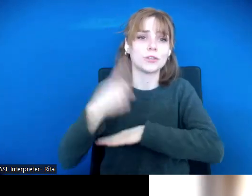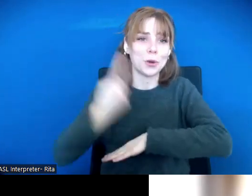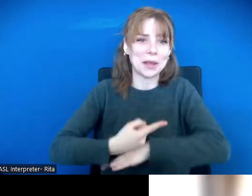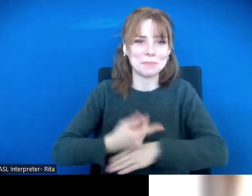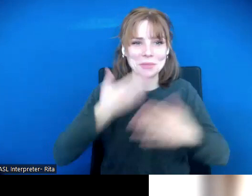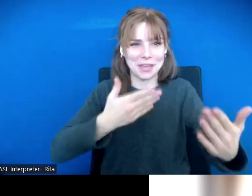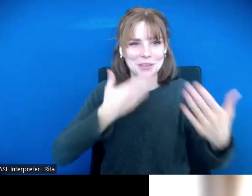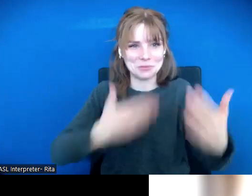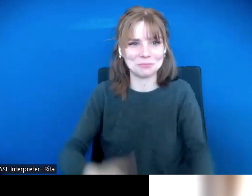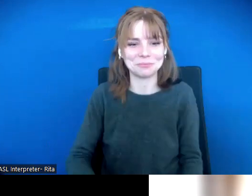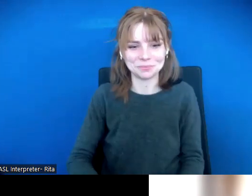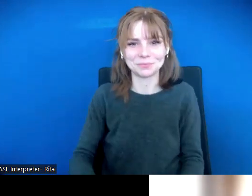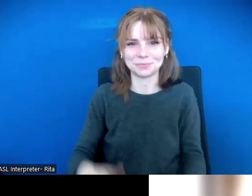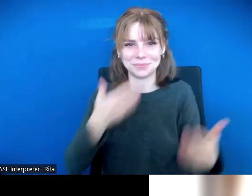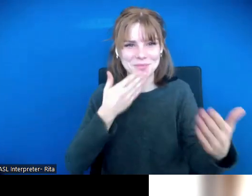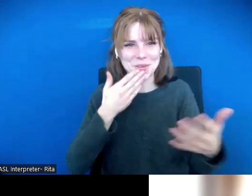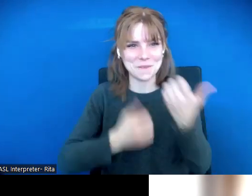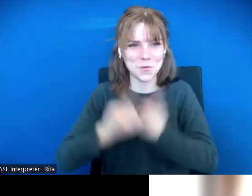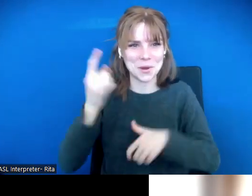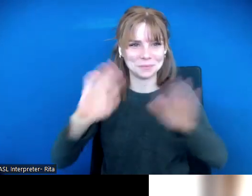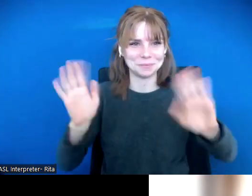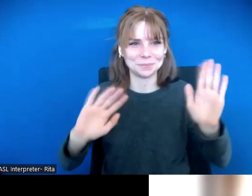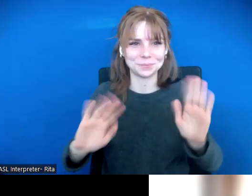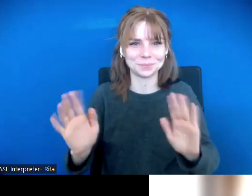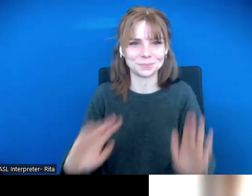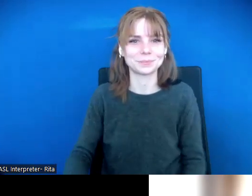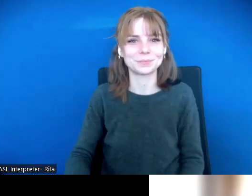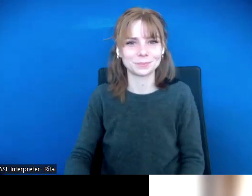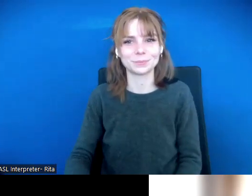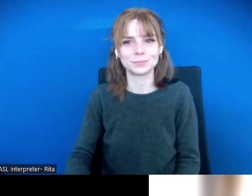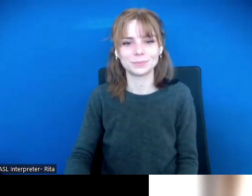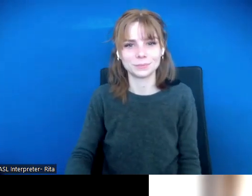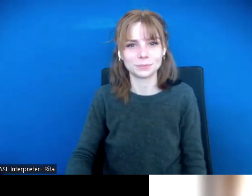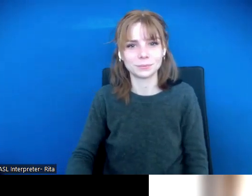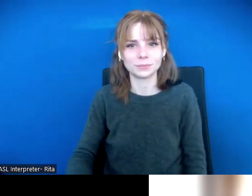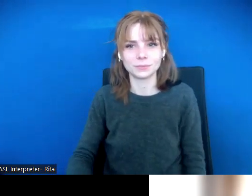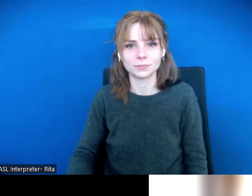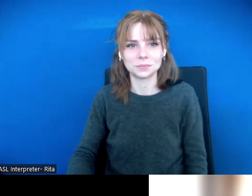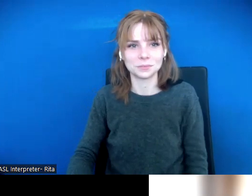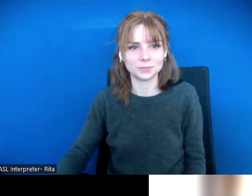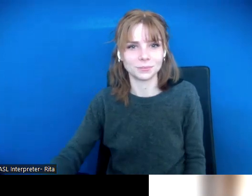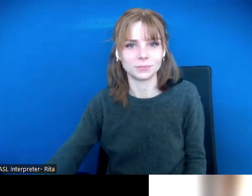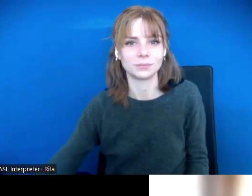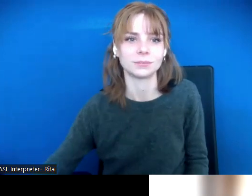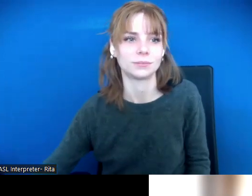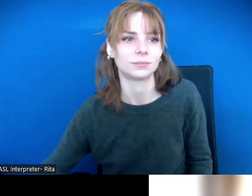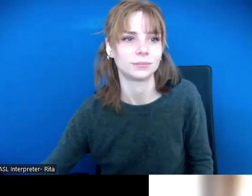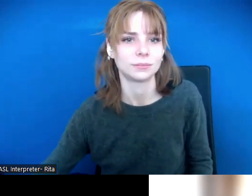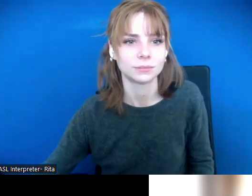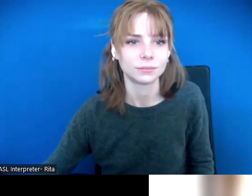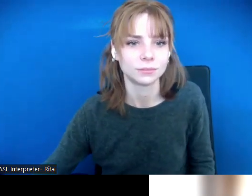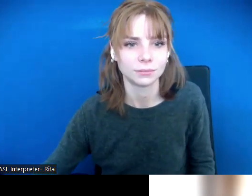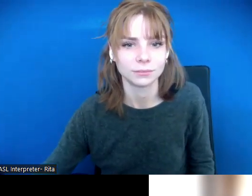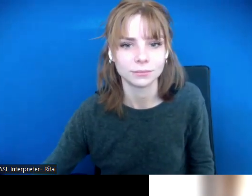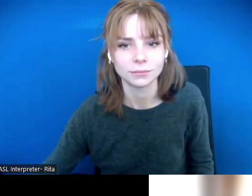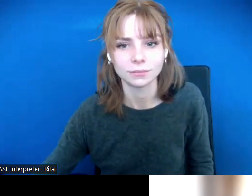Thank you for providing information and thank you, everyone for joining us. Have a wonderful rest of the day.